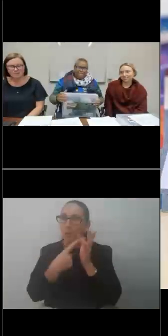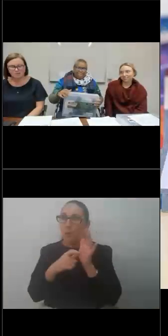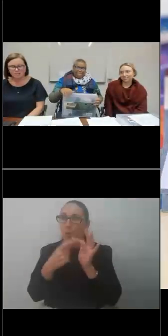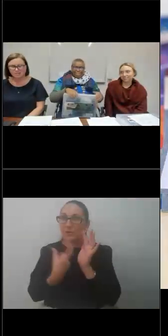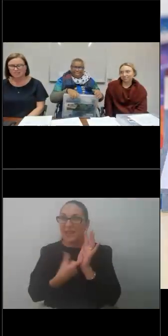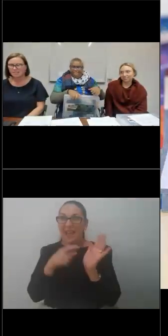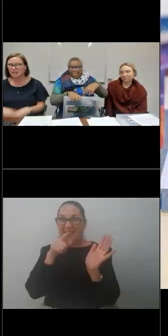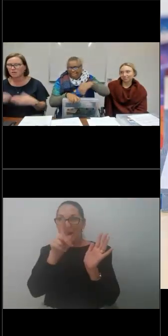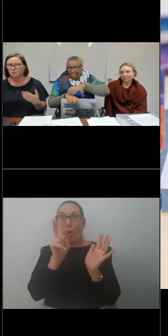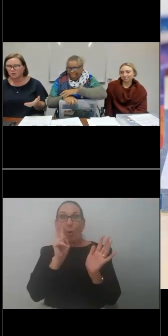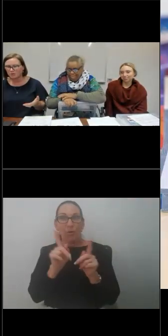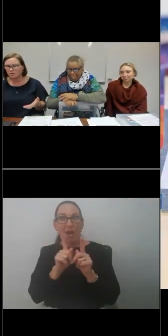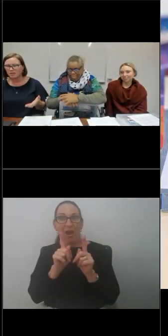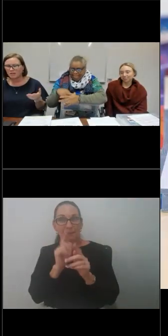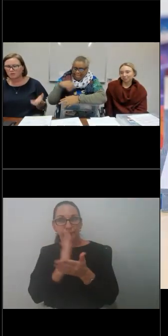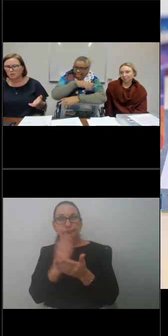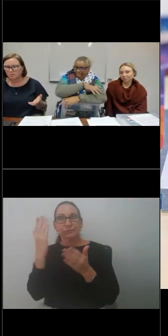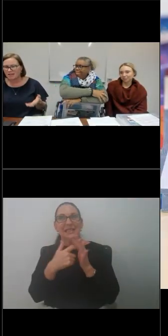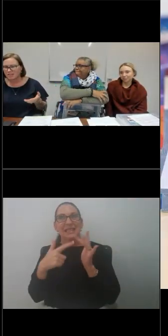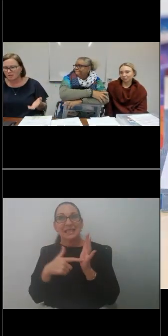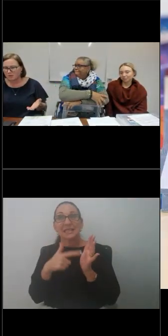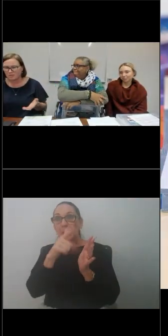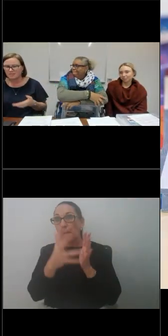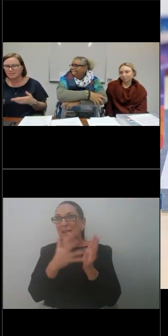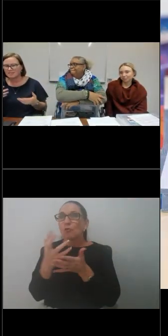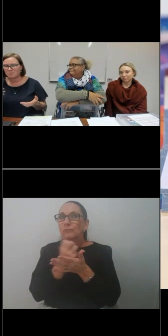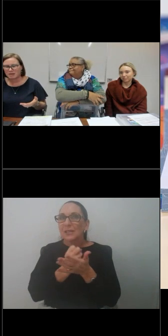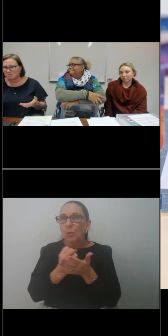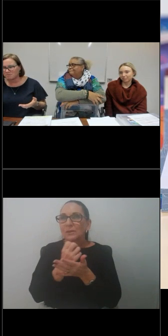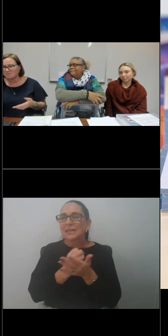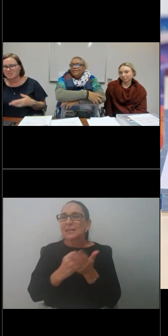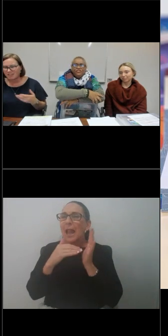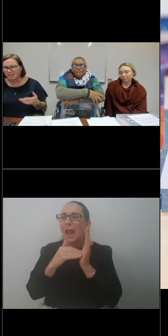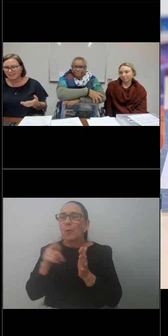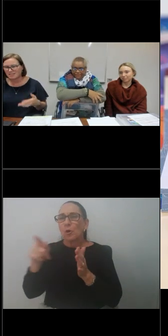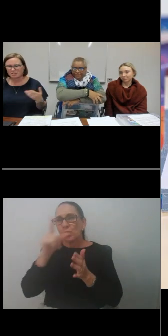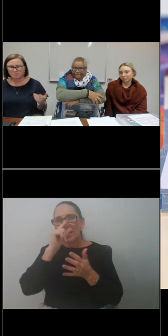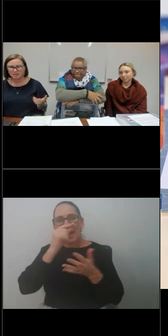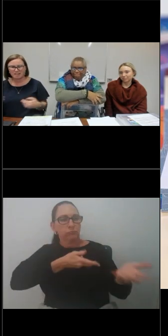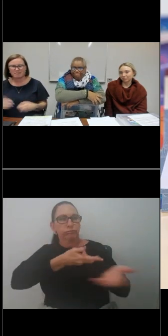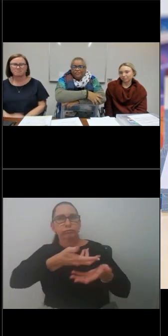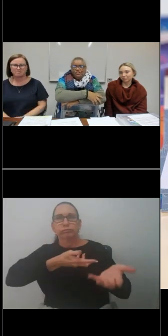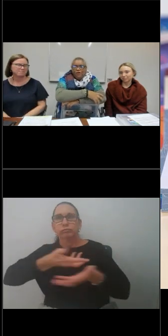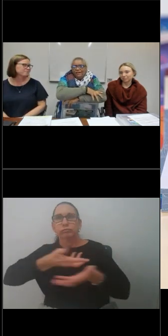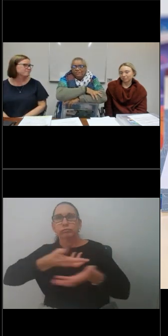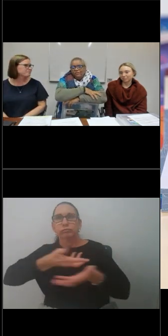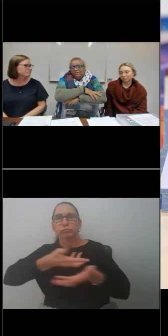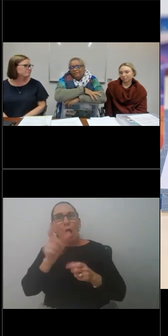resources to help you talk about the law to people to clients to communities so what I like to also